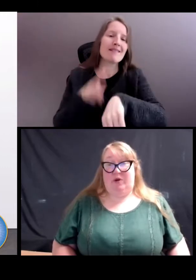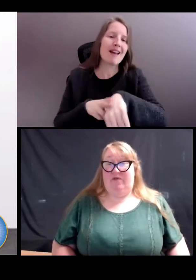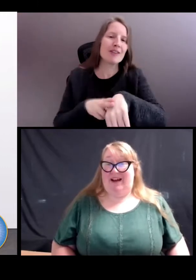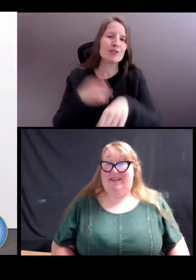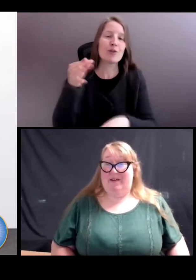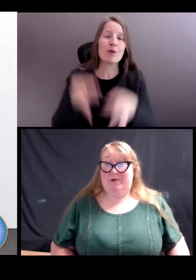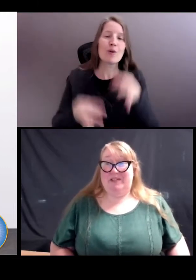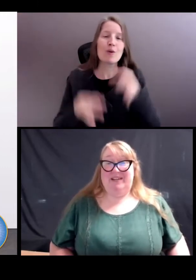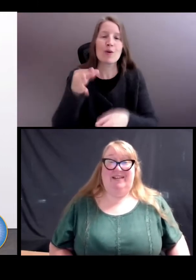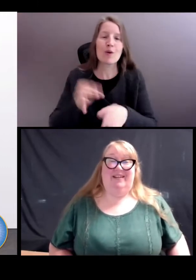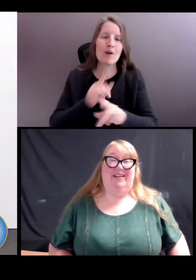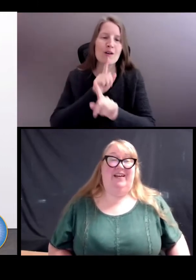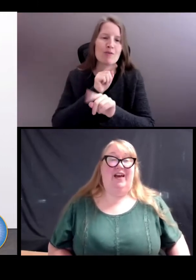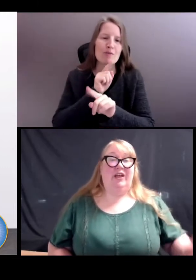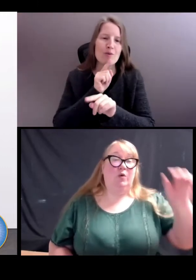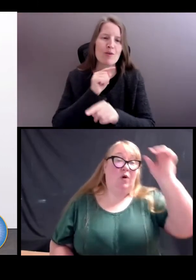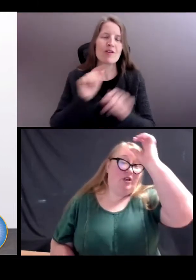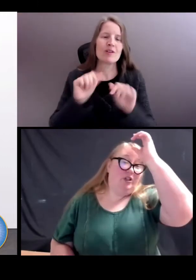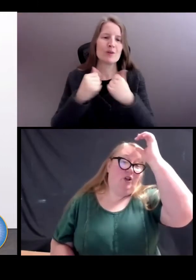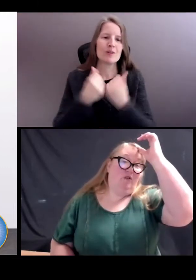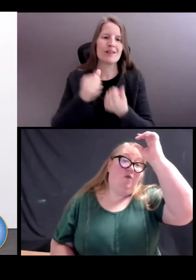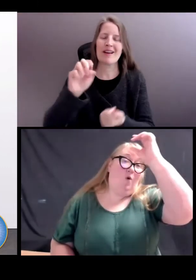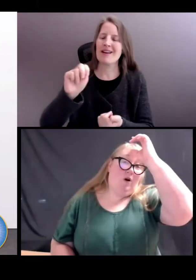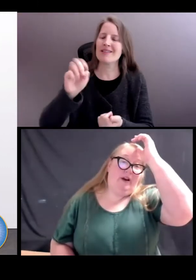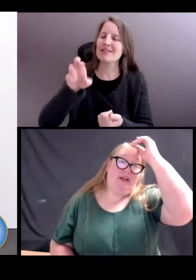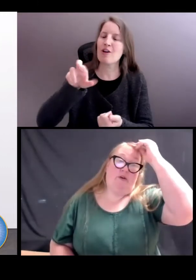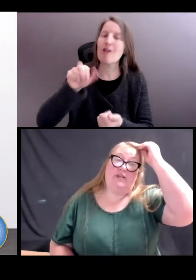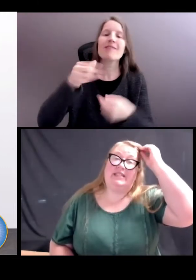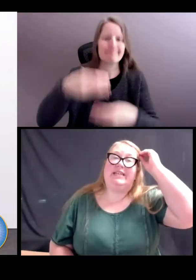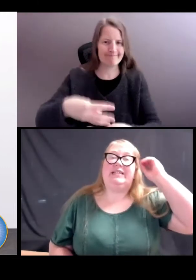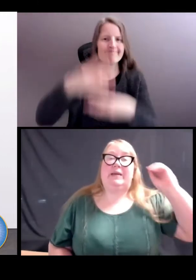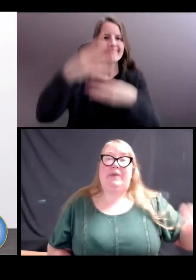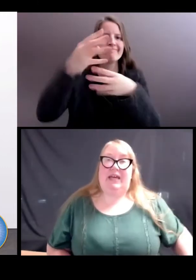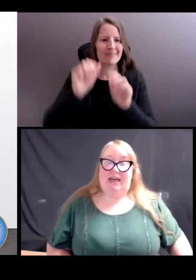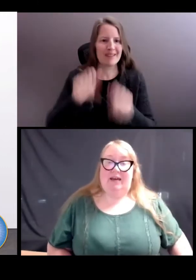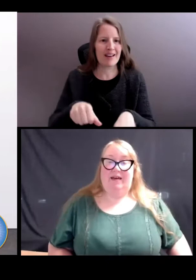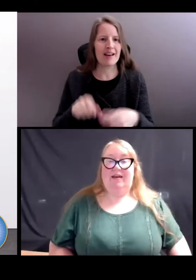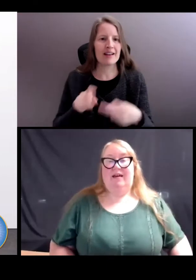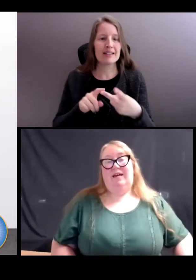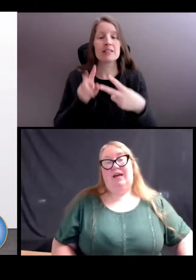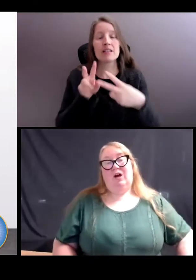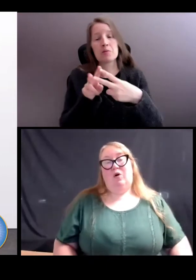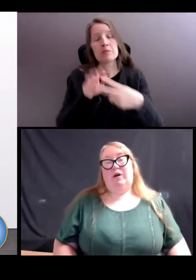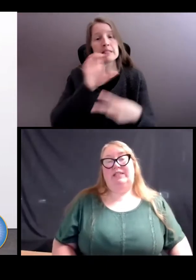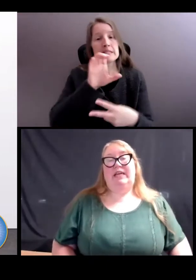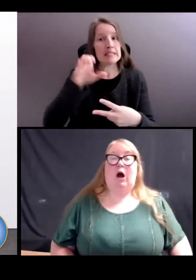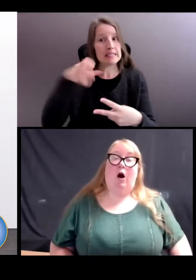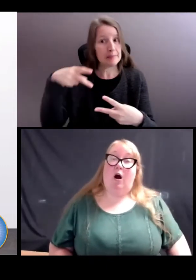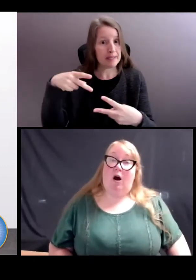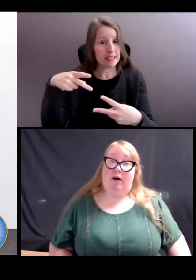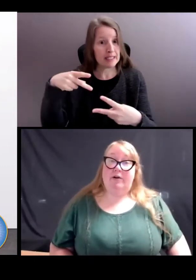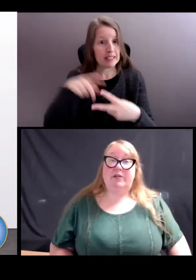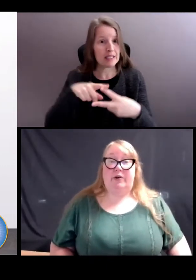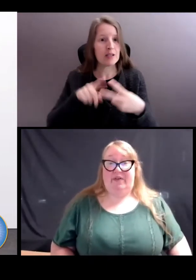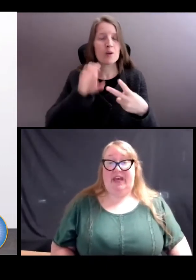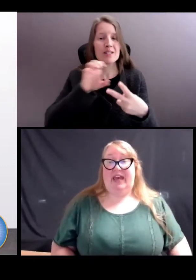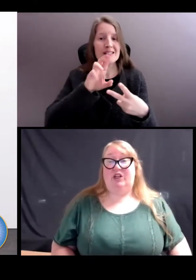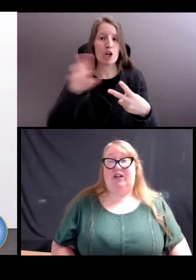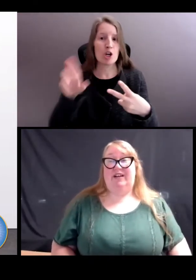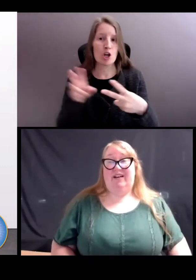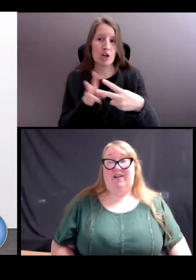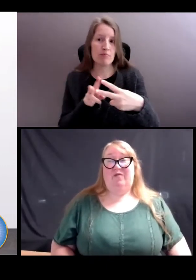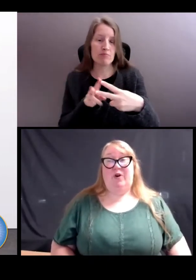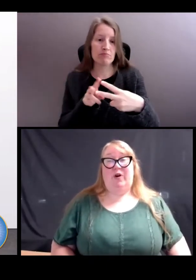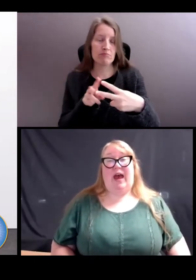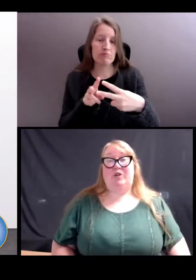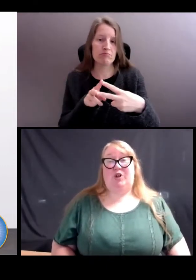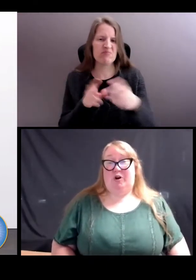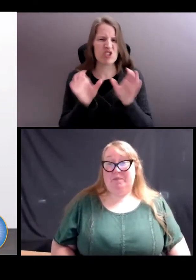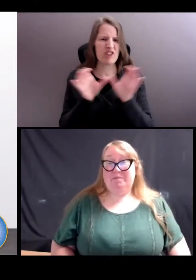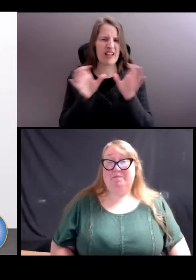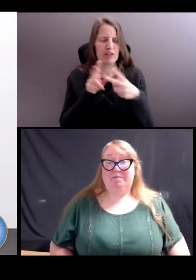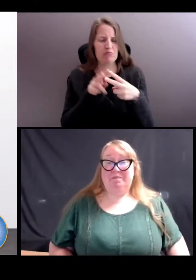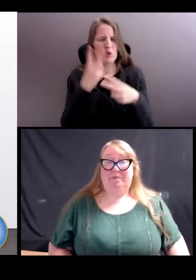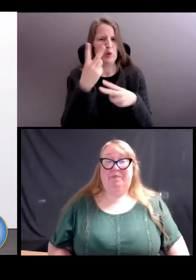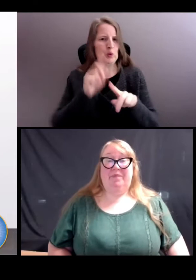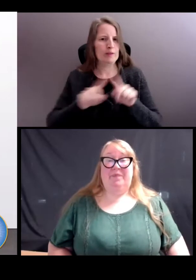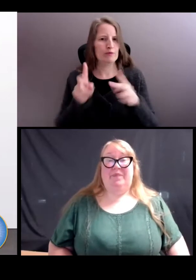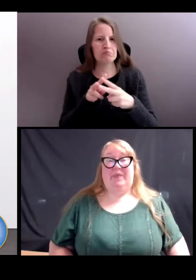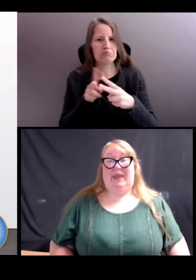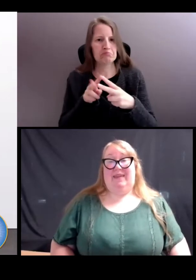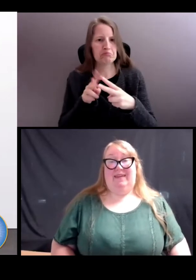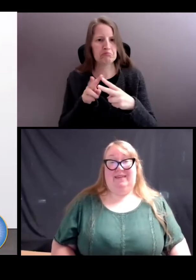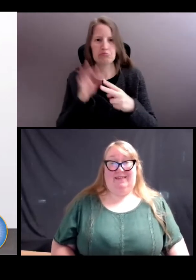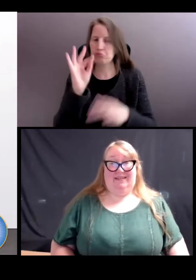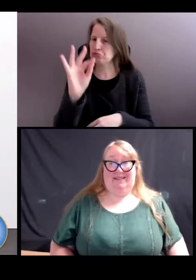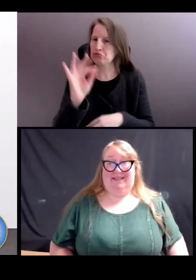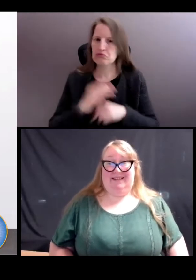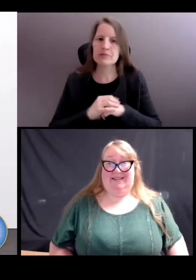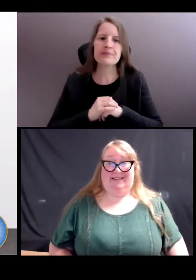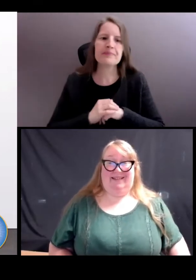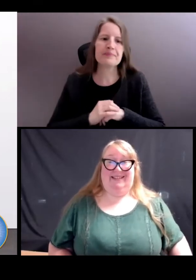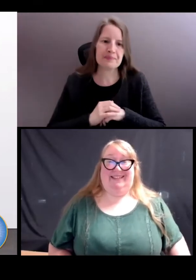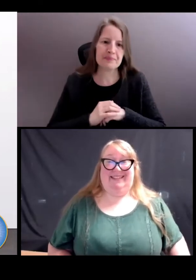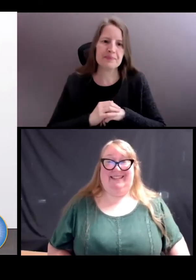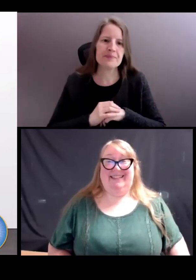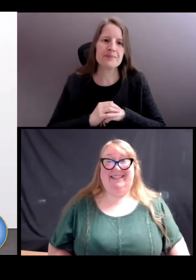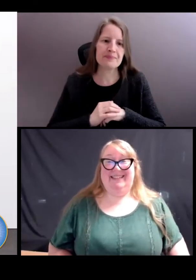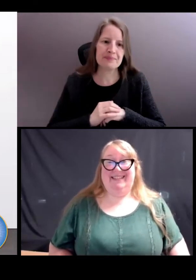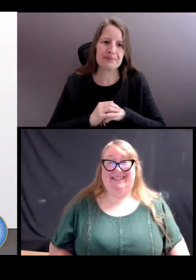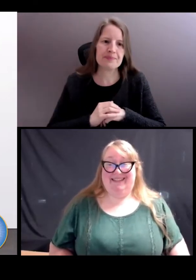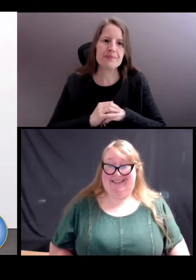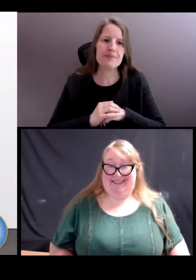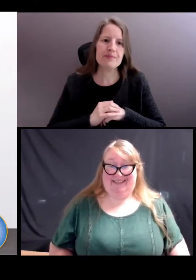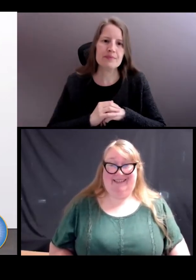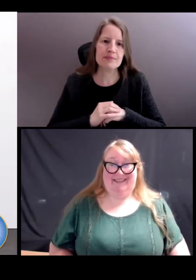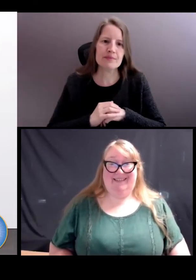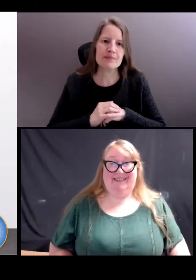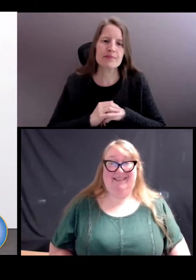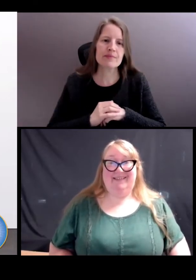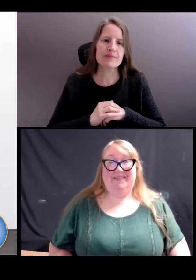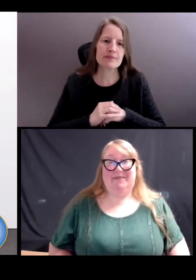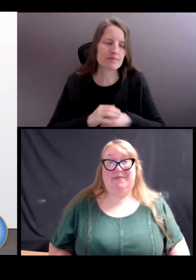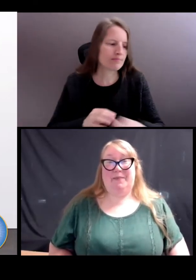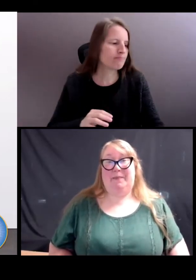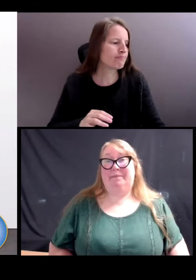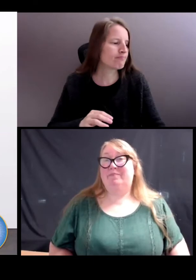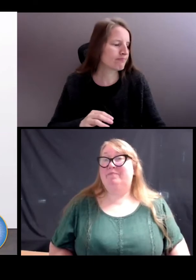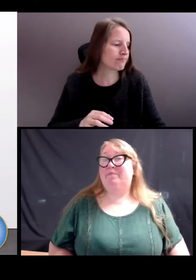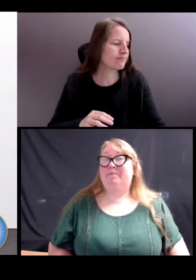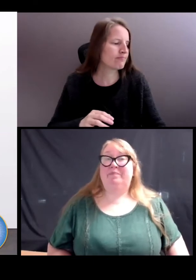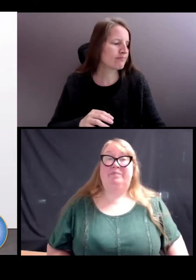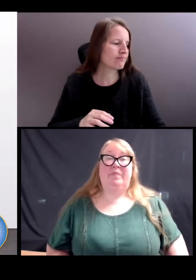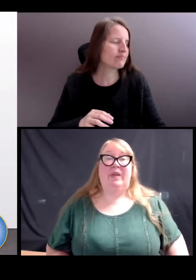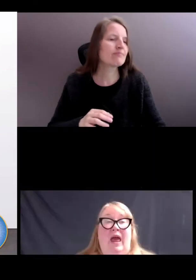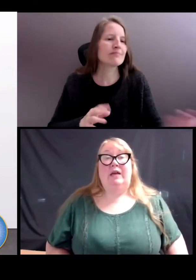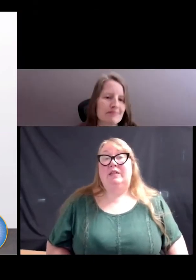you find those You want to look for either a CCP or a CRR certification for your captioner.